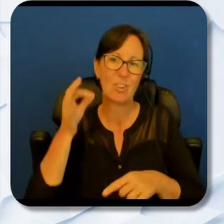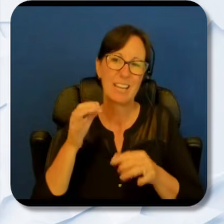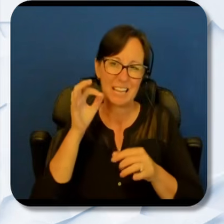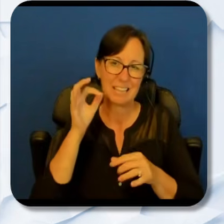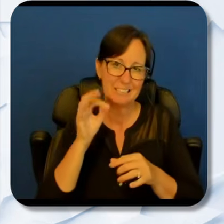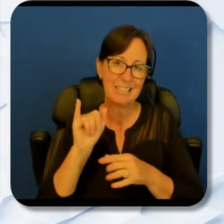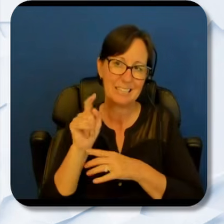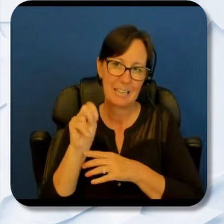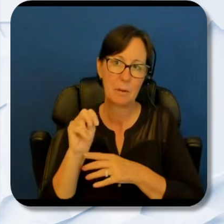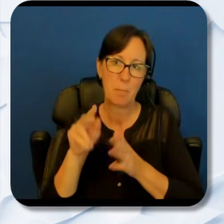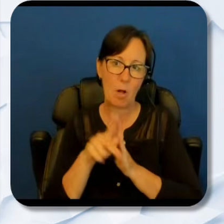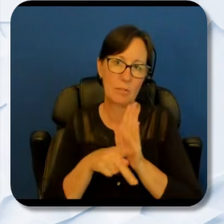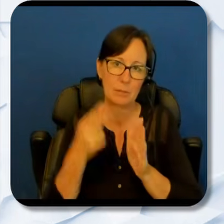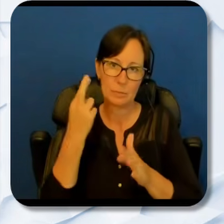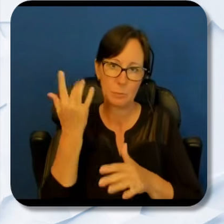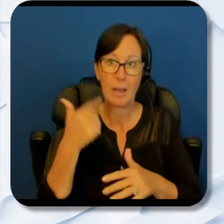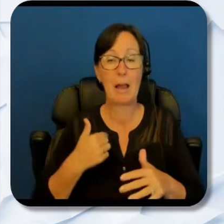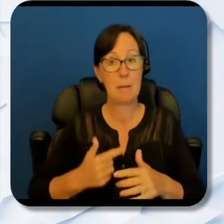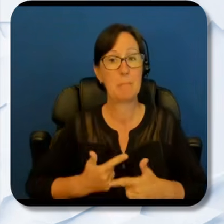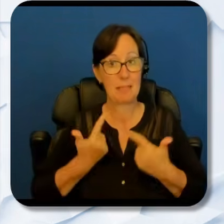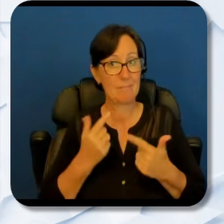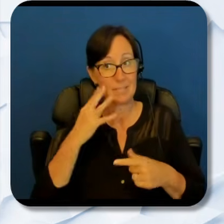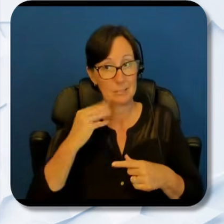I'm an individual with lived experience in homelessness